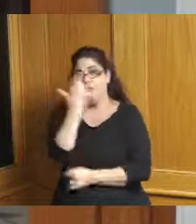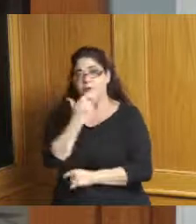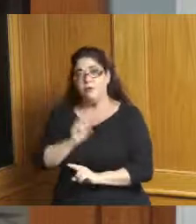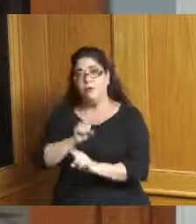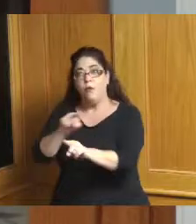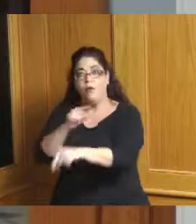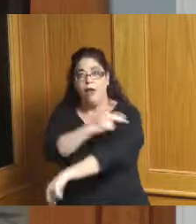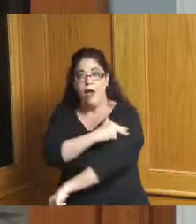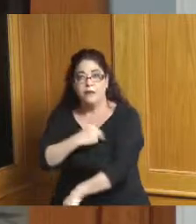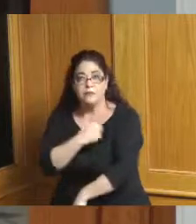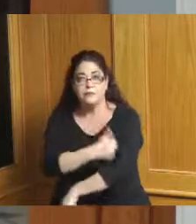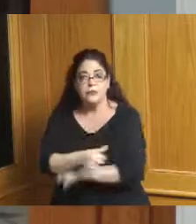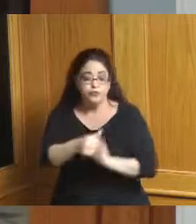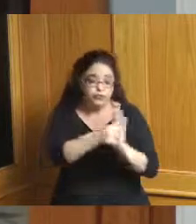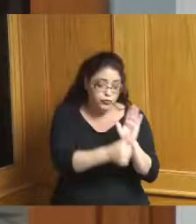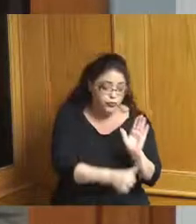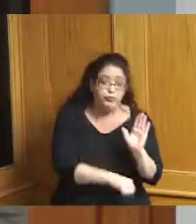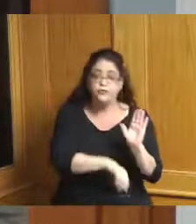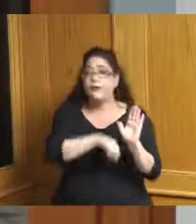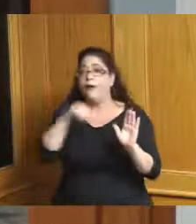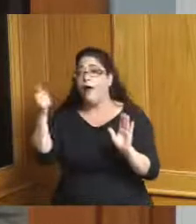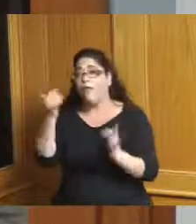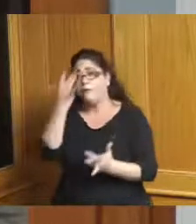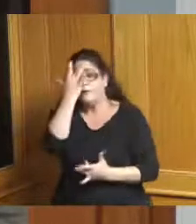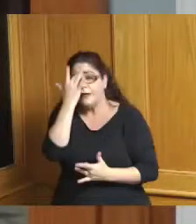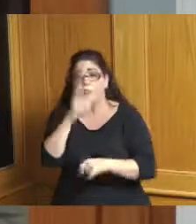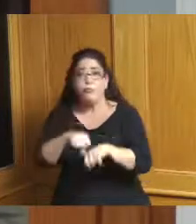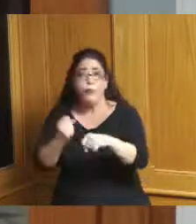they work really hard to try and get folks in and out and back to home where they can